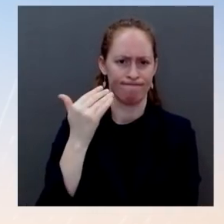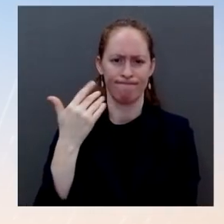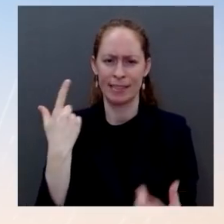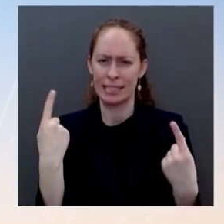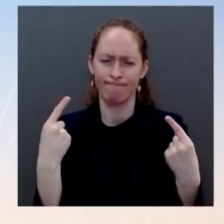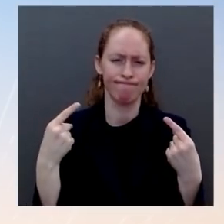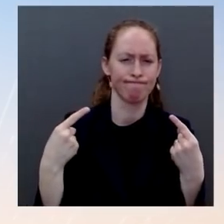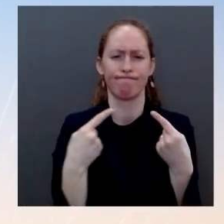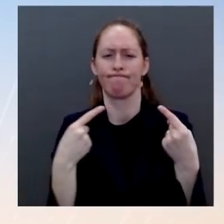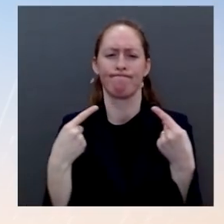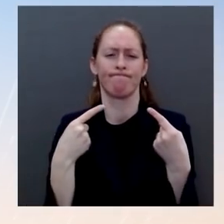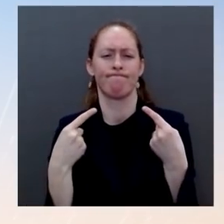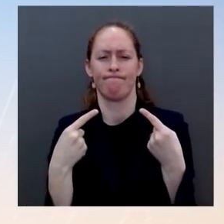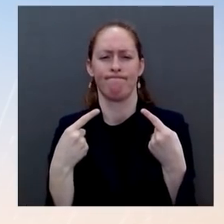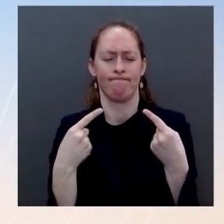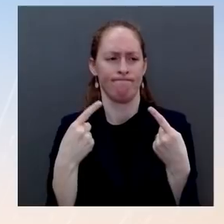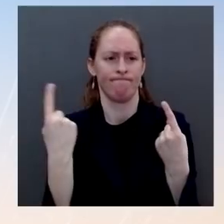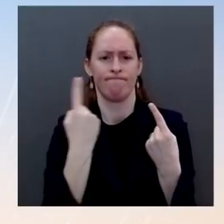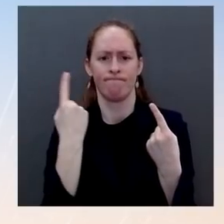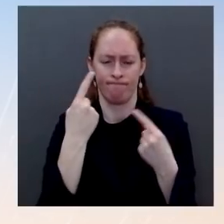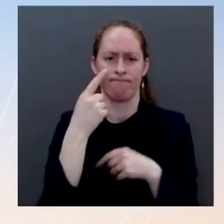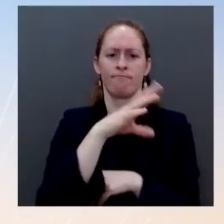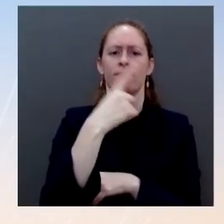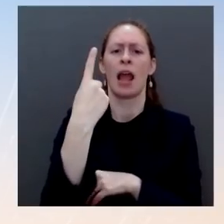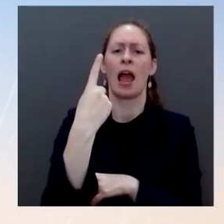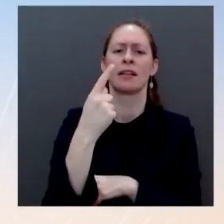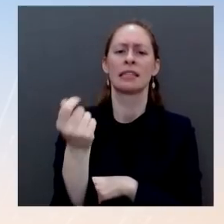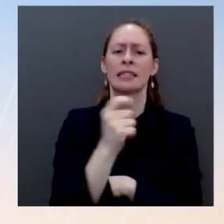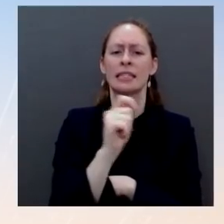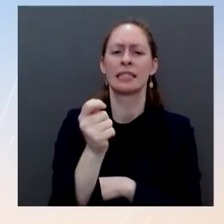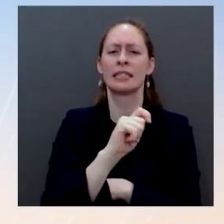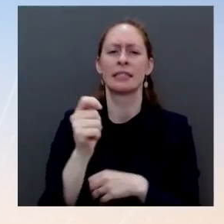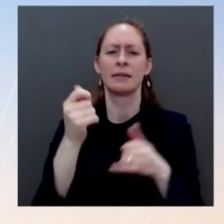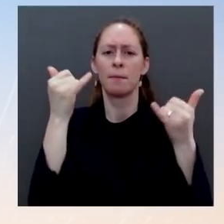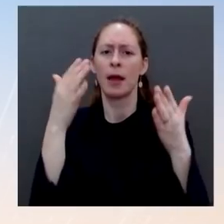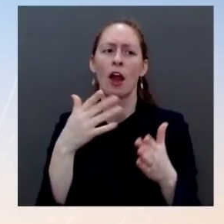and see if we have a position to share. Go ahead. The Press: Thanks, Jen. Texas, this week,